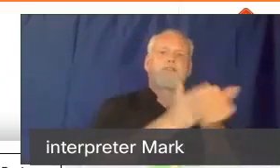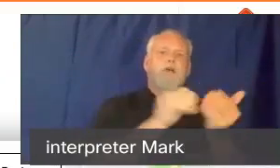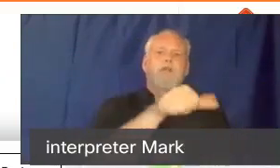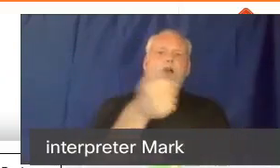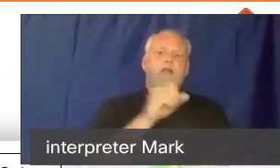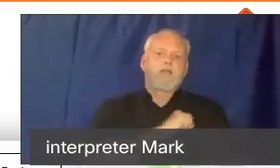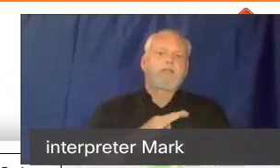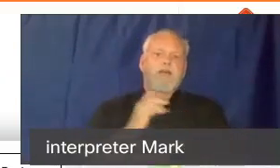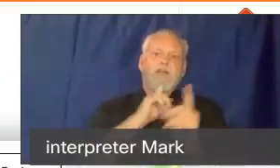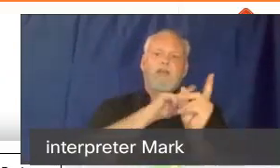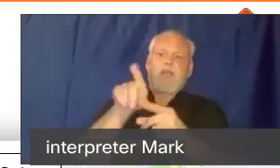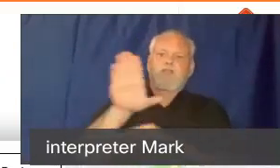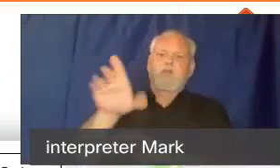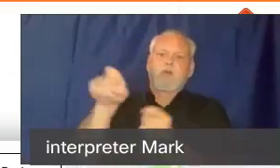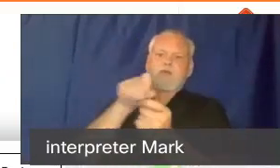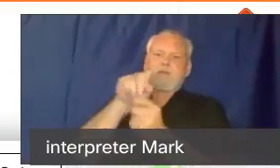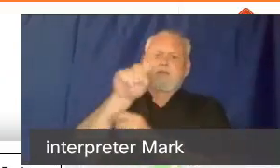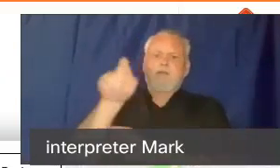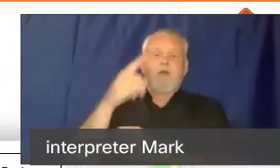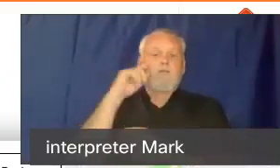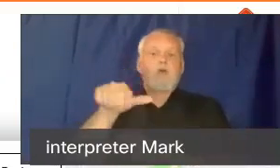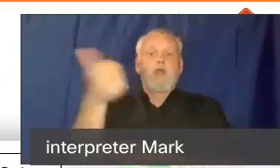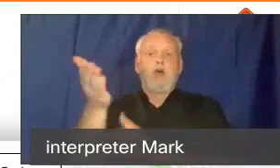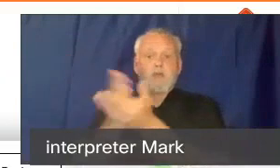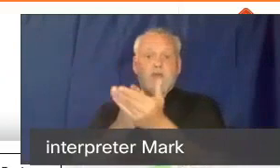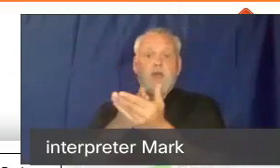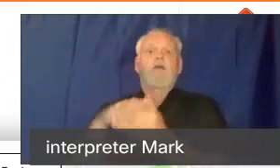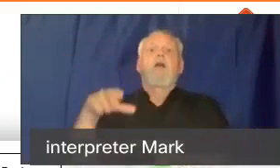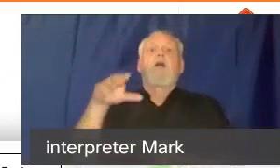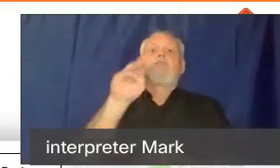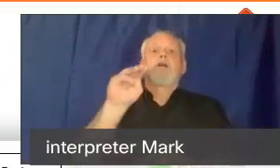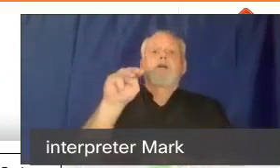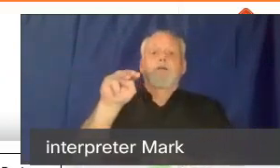So, for the other sections of metropolitan branch trail that are currently in development.